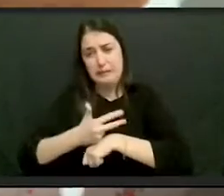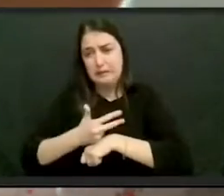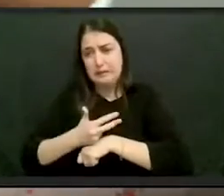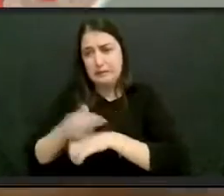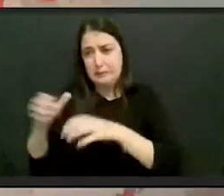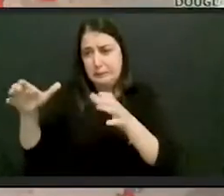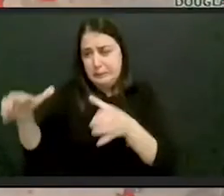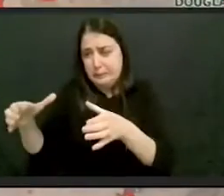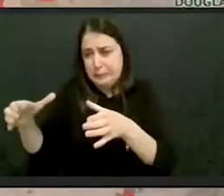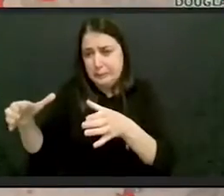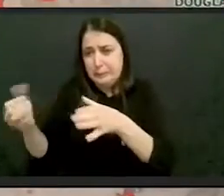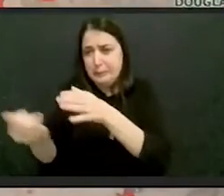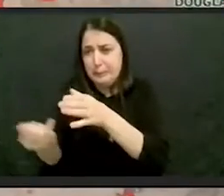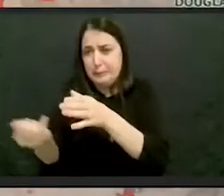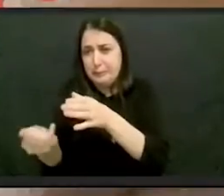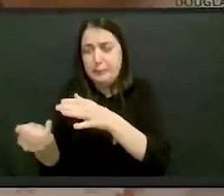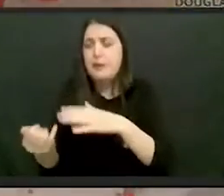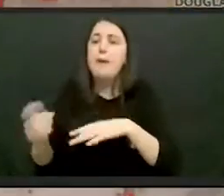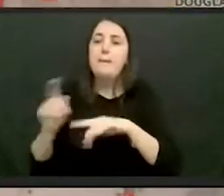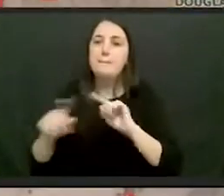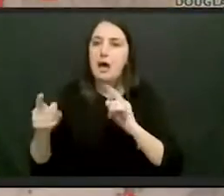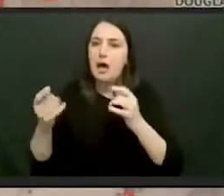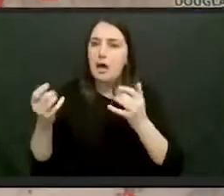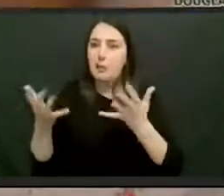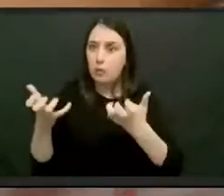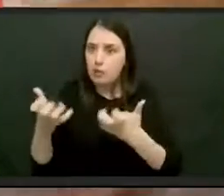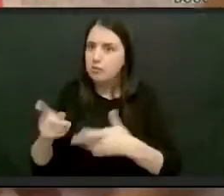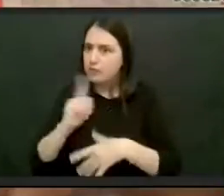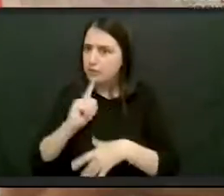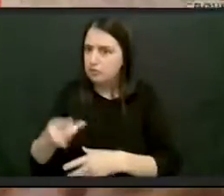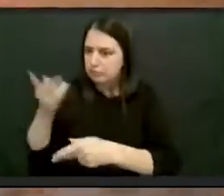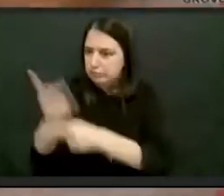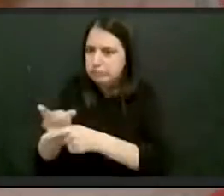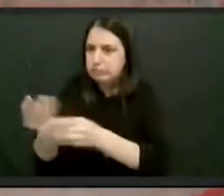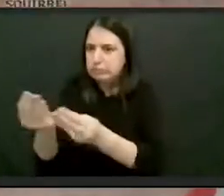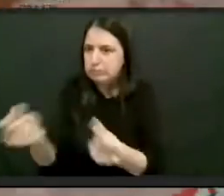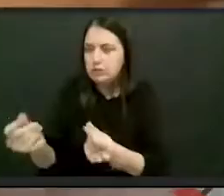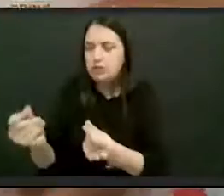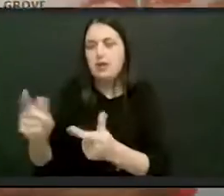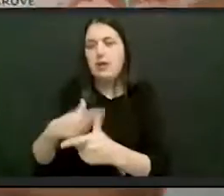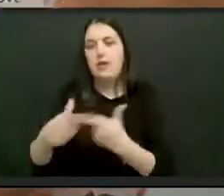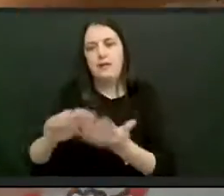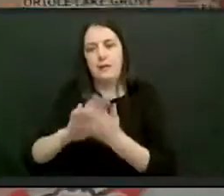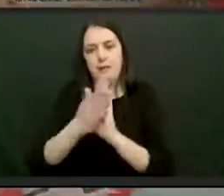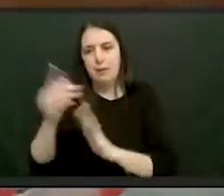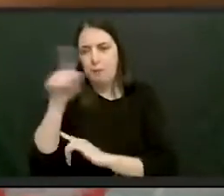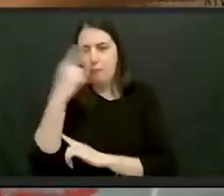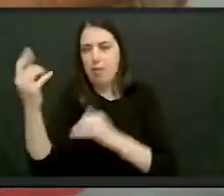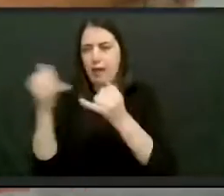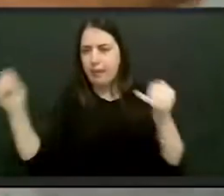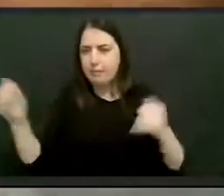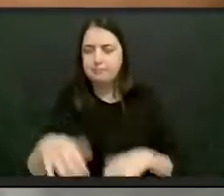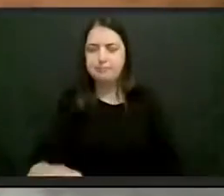this eventually here. As you move down just past this Ash Mountain area, you'll see a lot of black line that's into here.